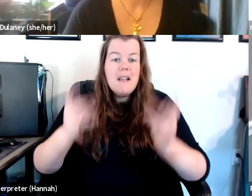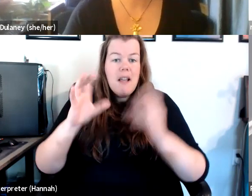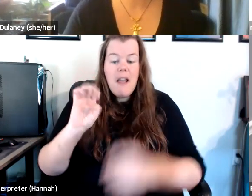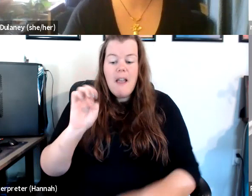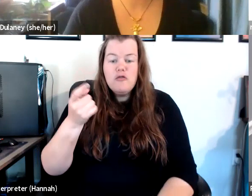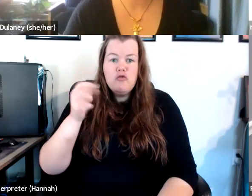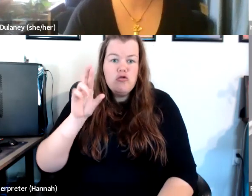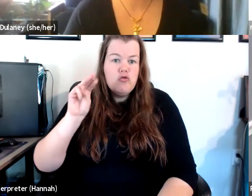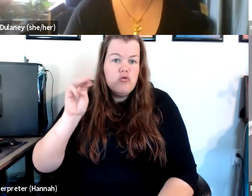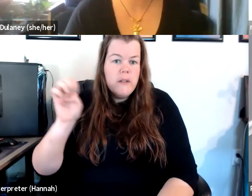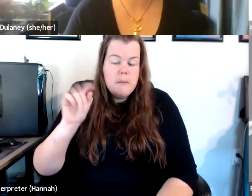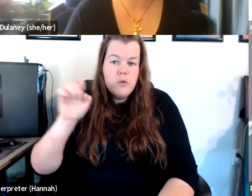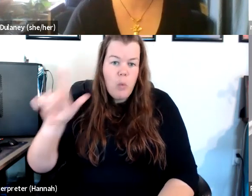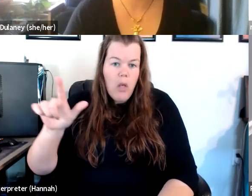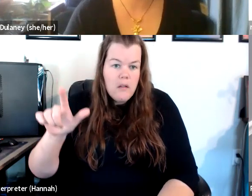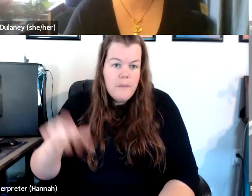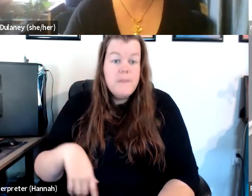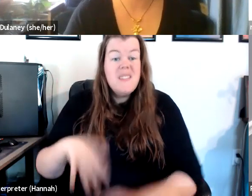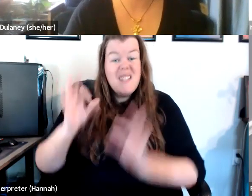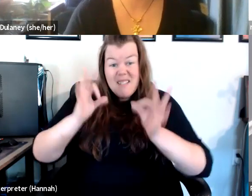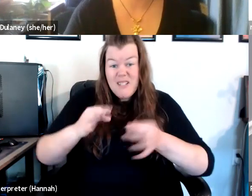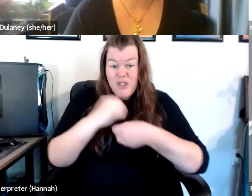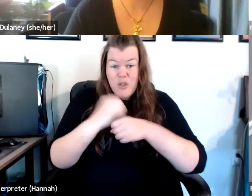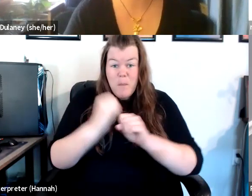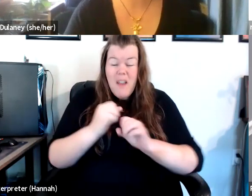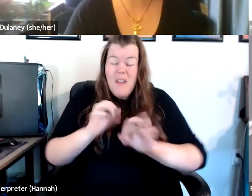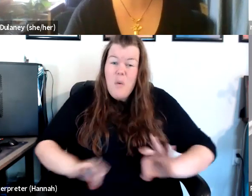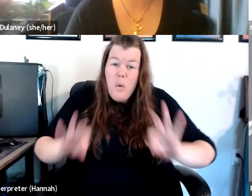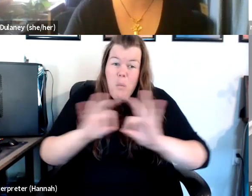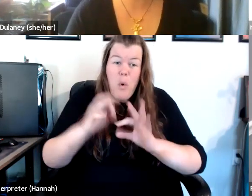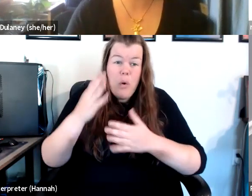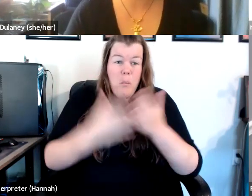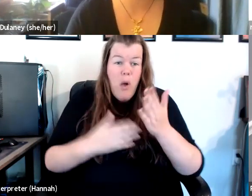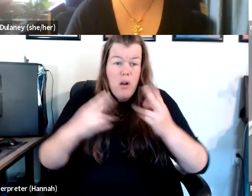Decision-making is a vital part of the human experience and there are lots of other ways that